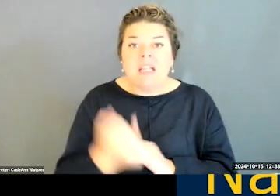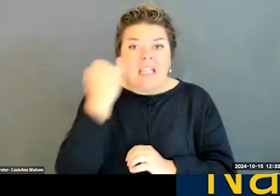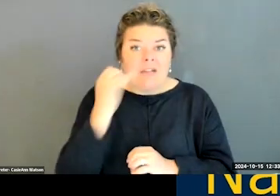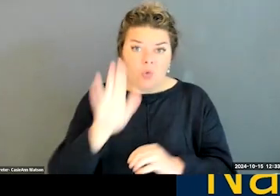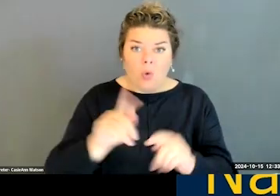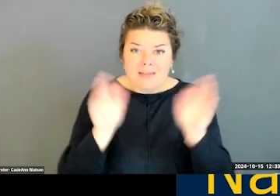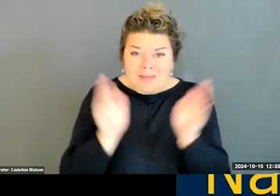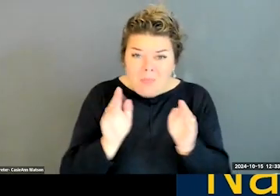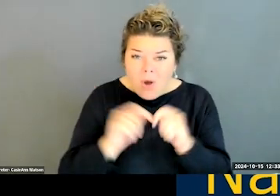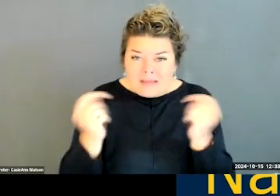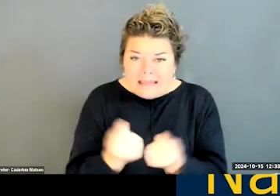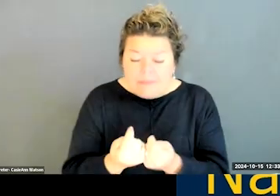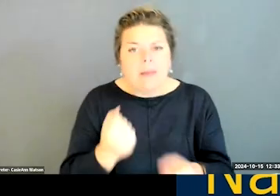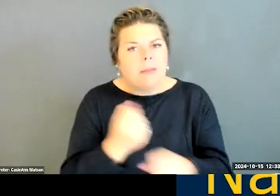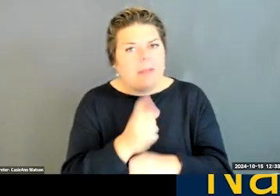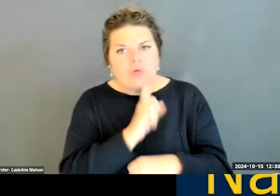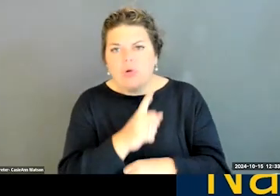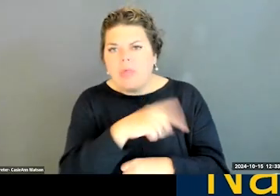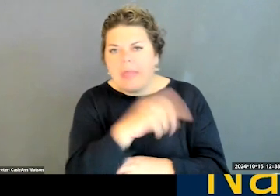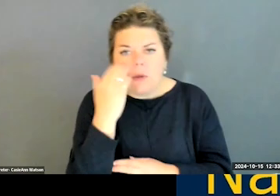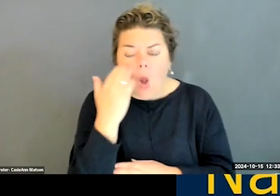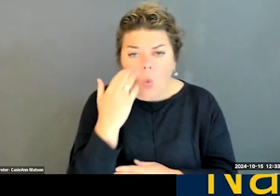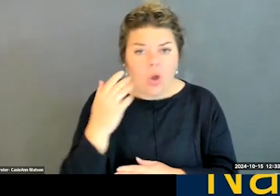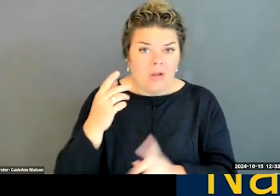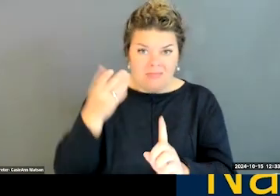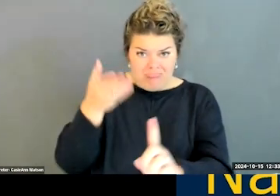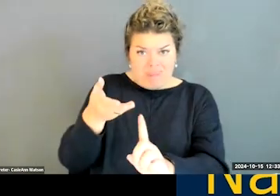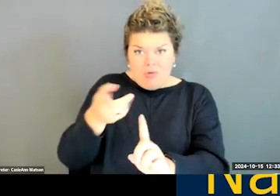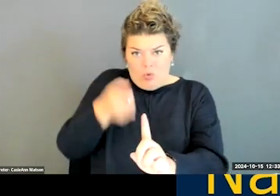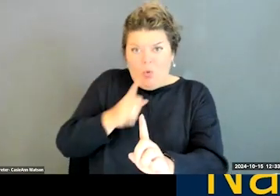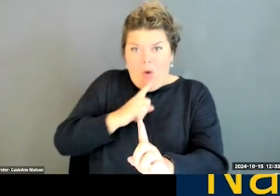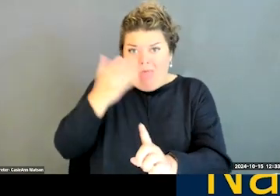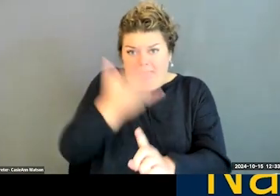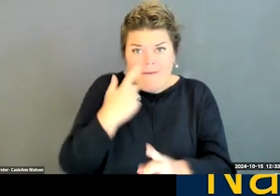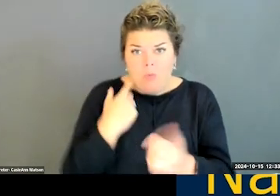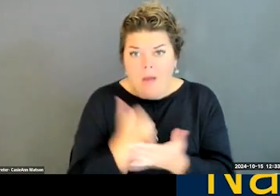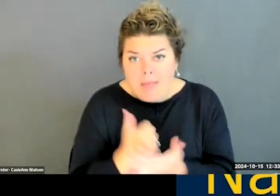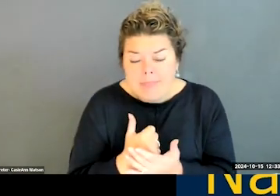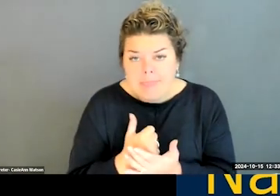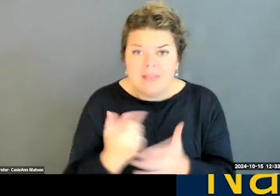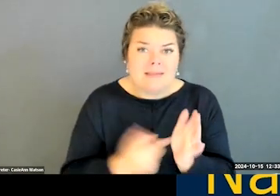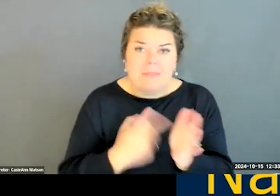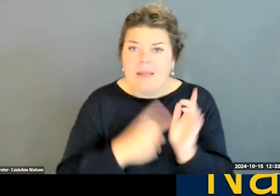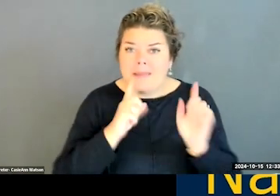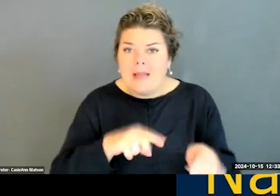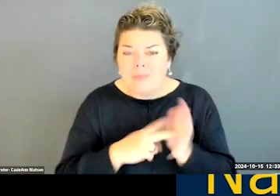just make sure that they know that you are there to help. So sometimes the answer is as simple as, "How can I help?